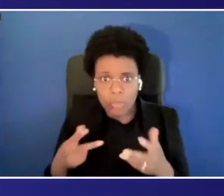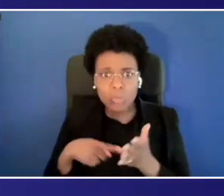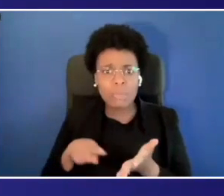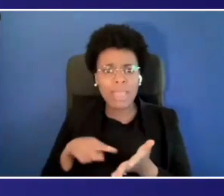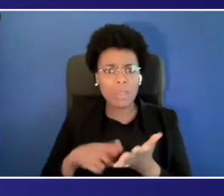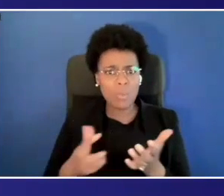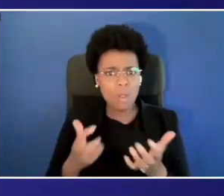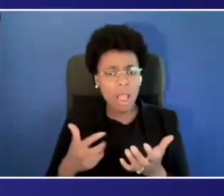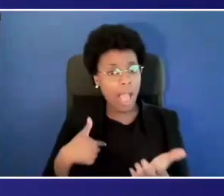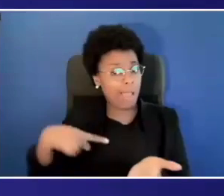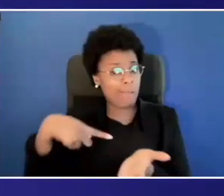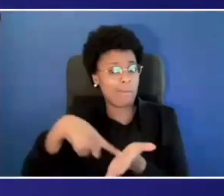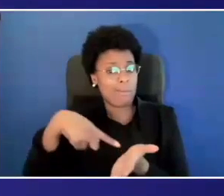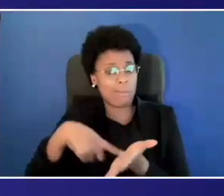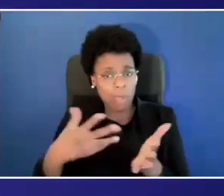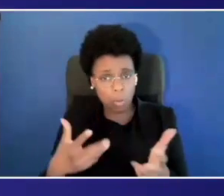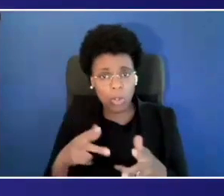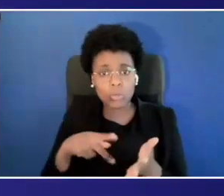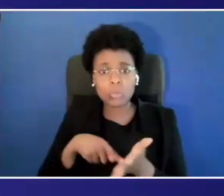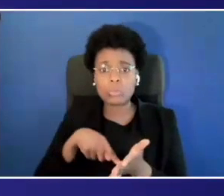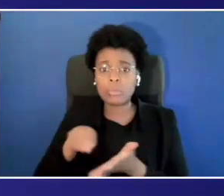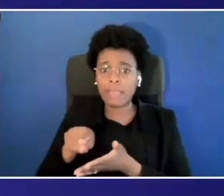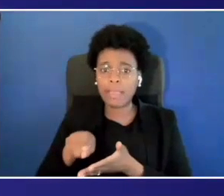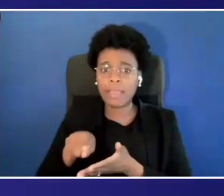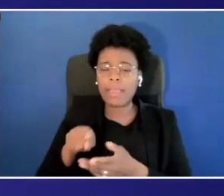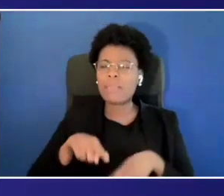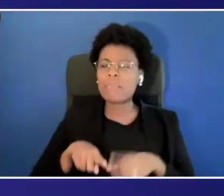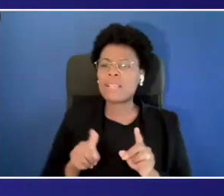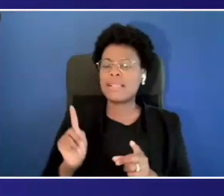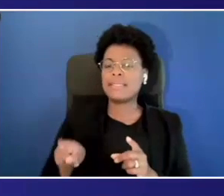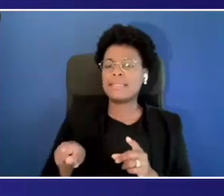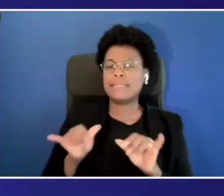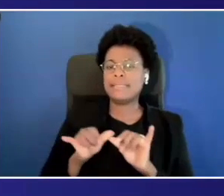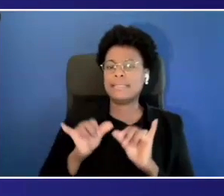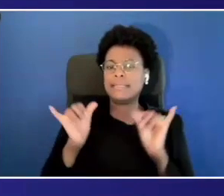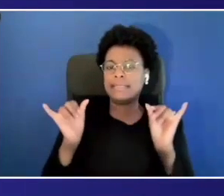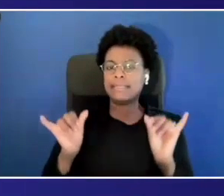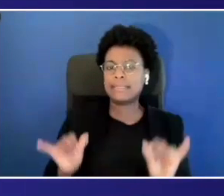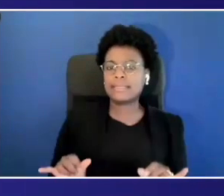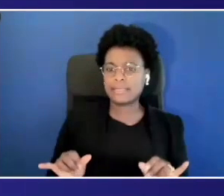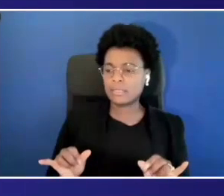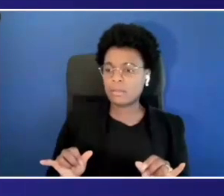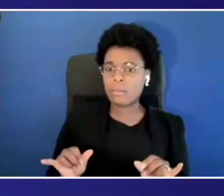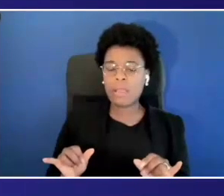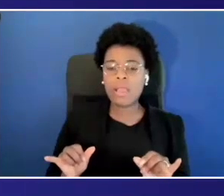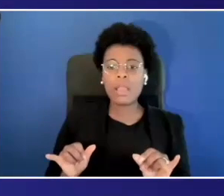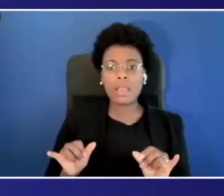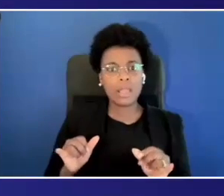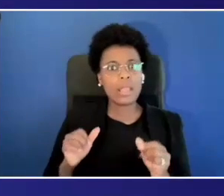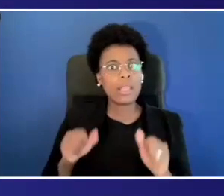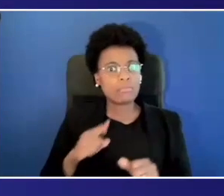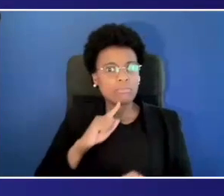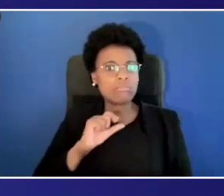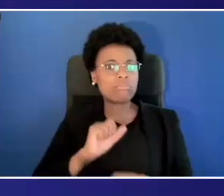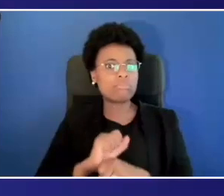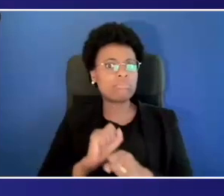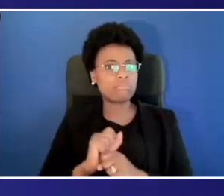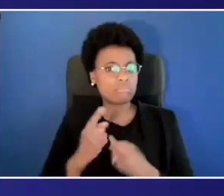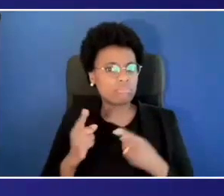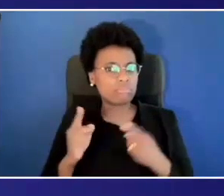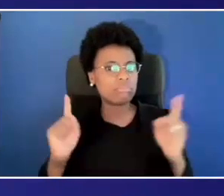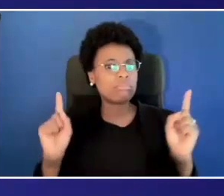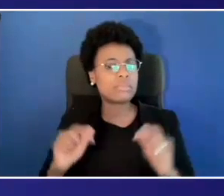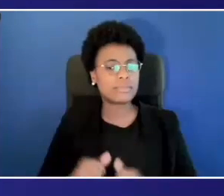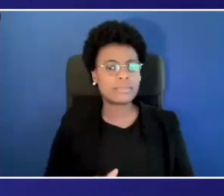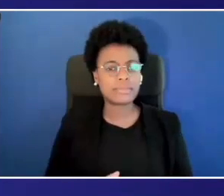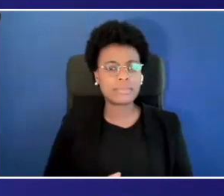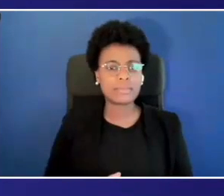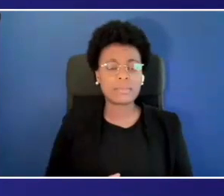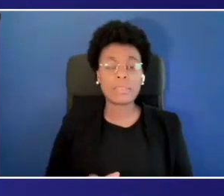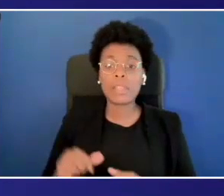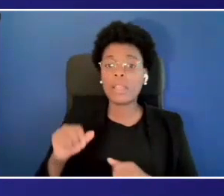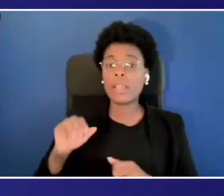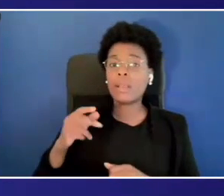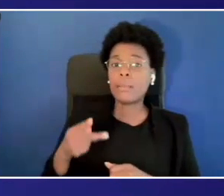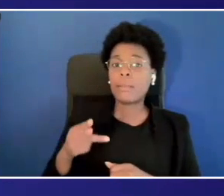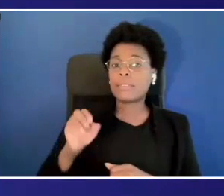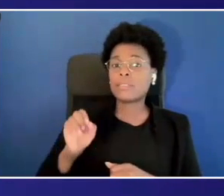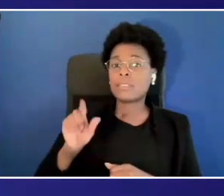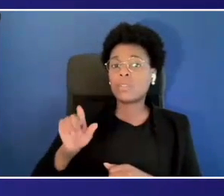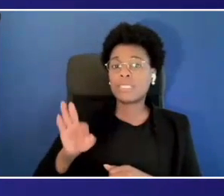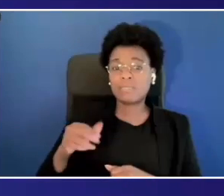I want to pay it back. But I need a system that doesn't make that impossible. I was even denied public service loan forgiveness, not because of.